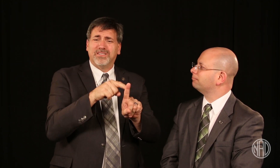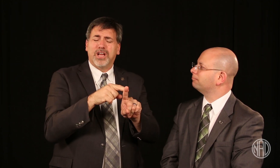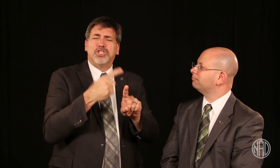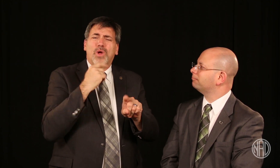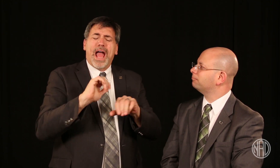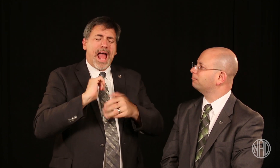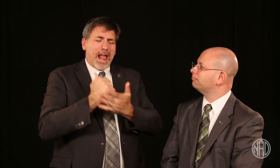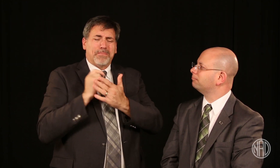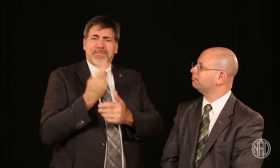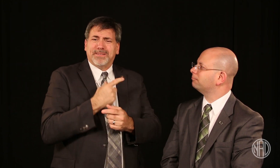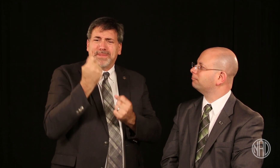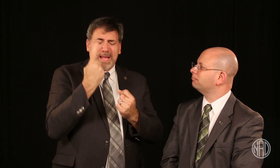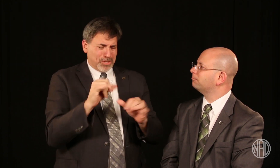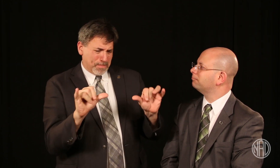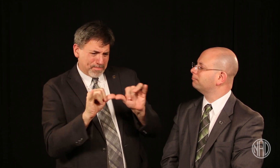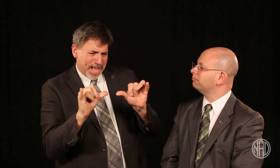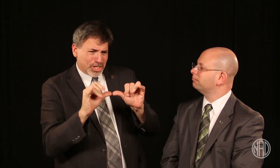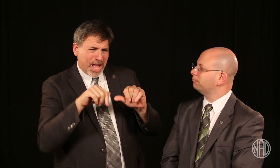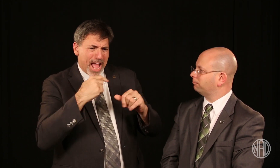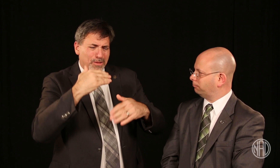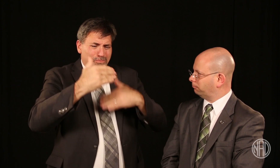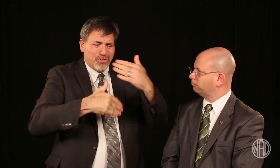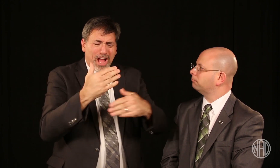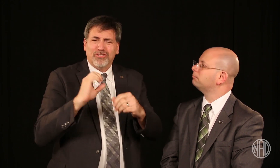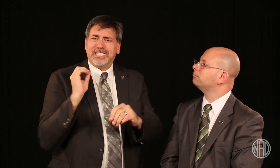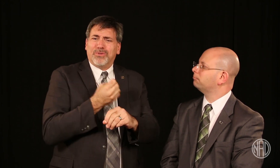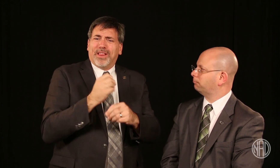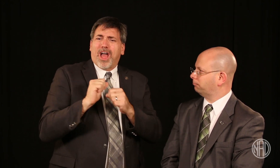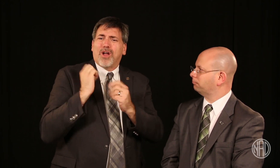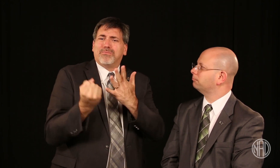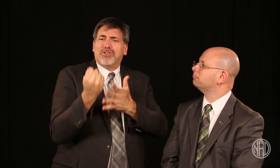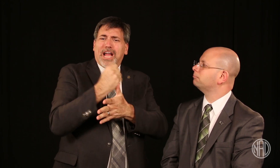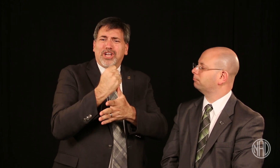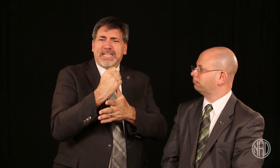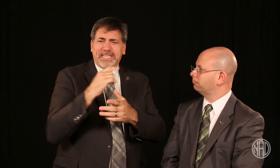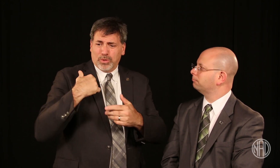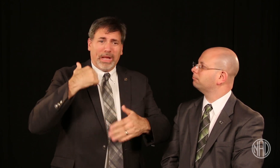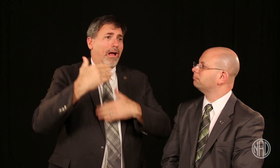to help the NAD measure its progress on Priorities and